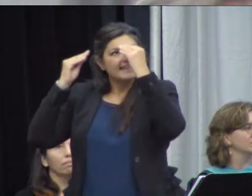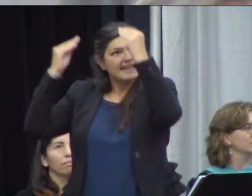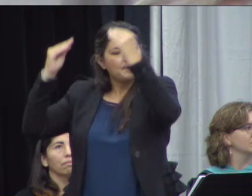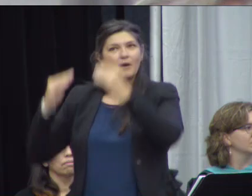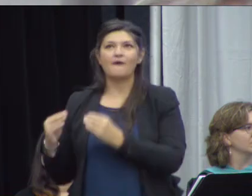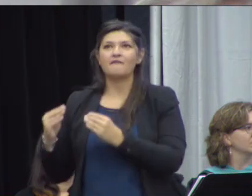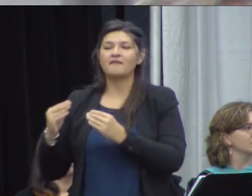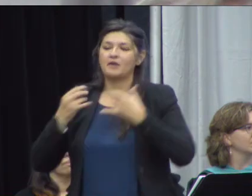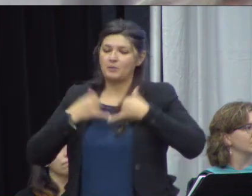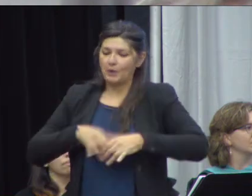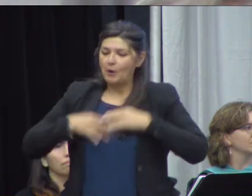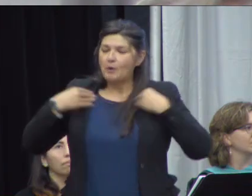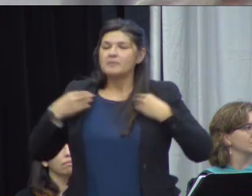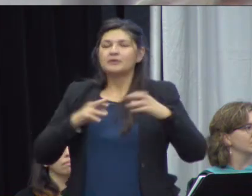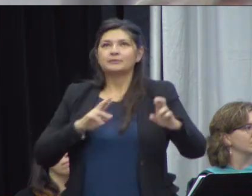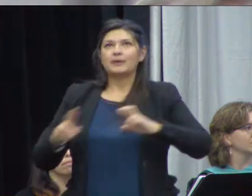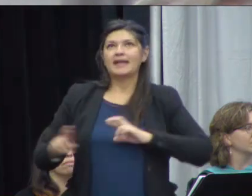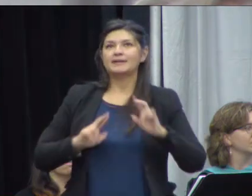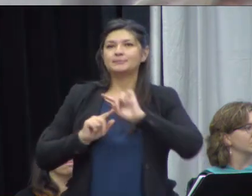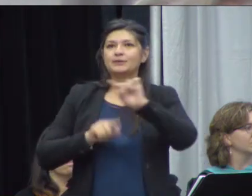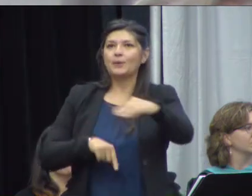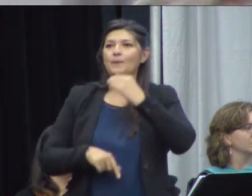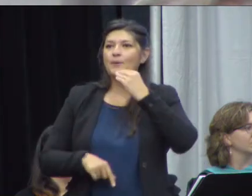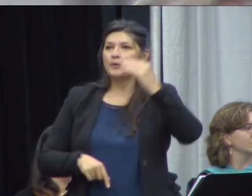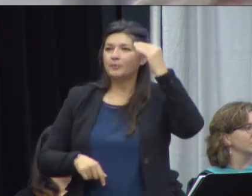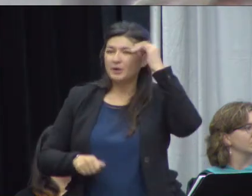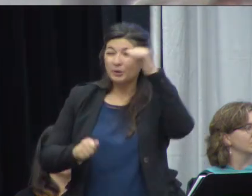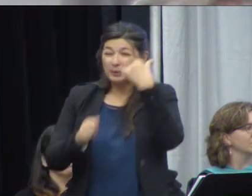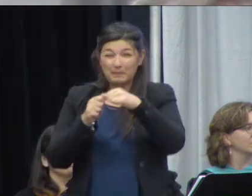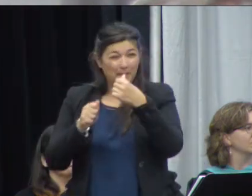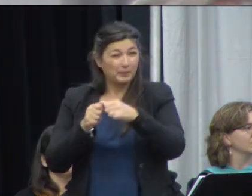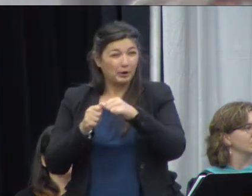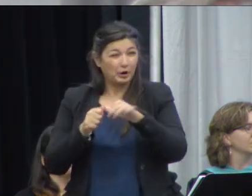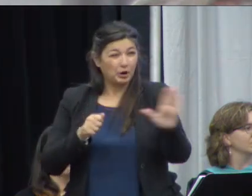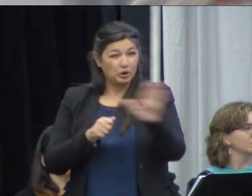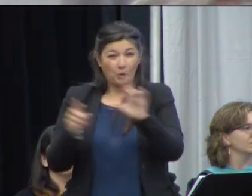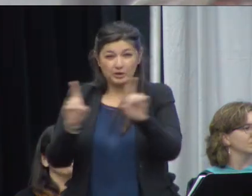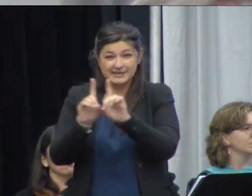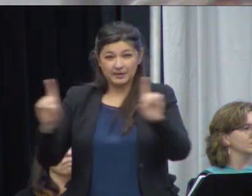the diploma you receive today is your insurance policy with the premium paid in full